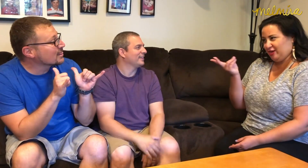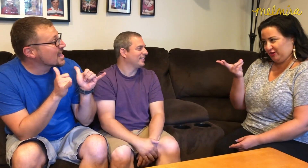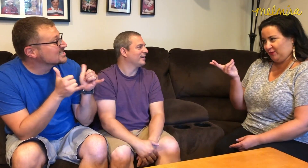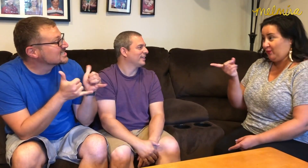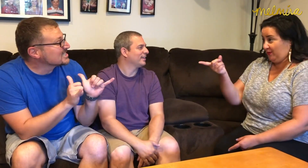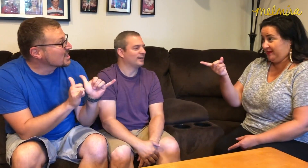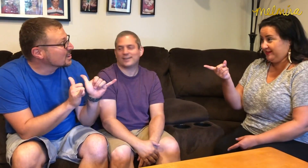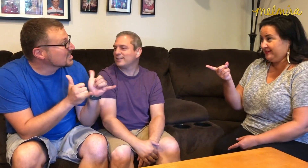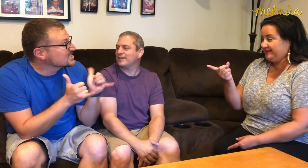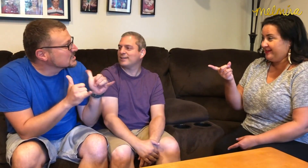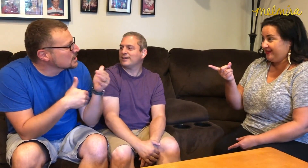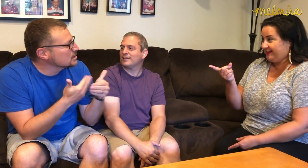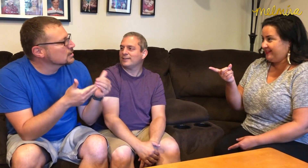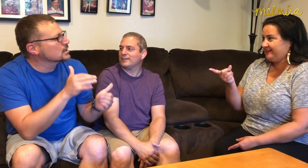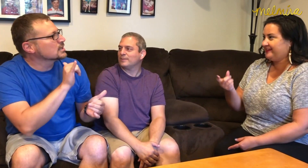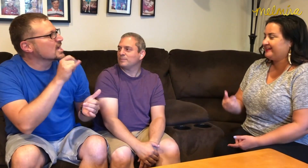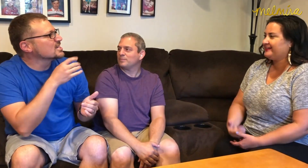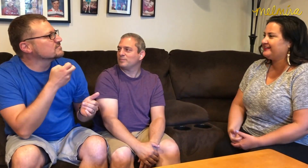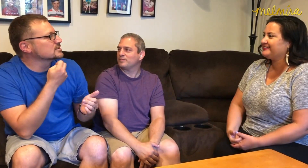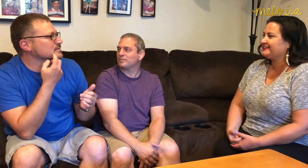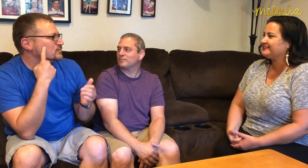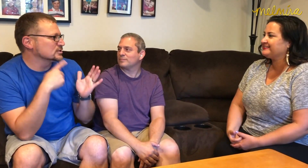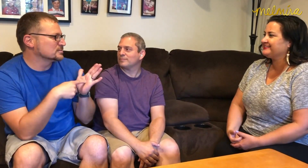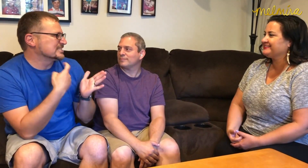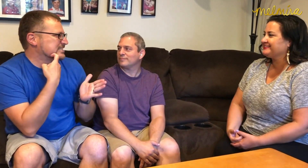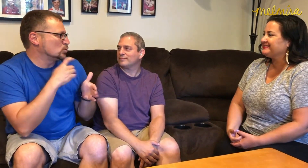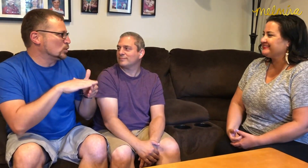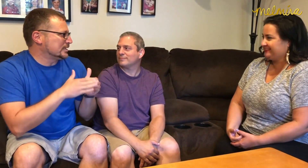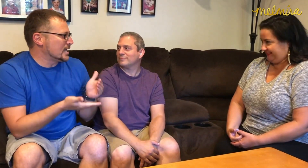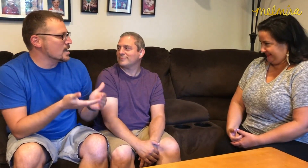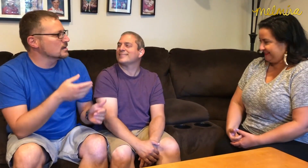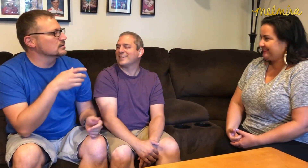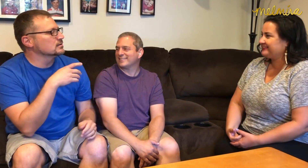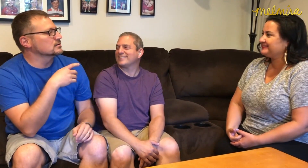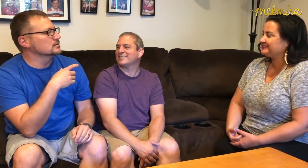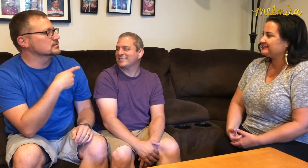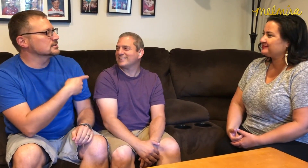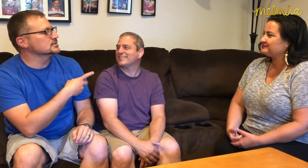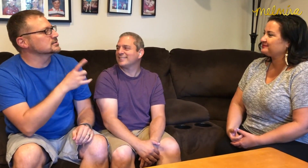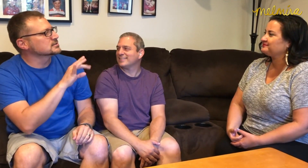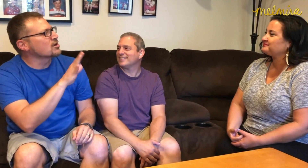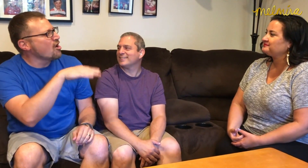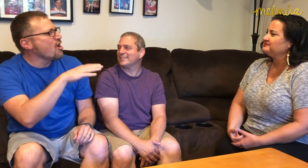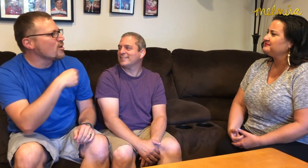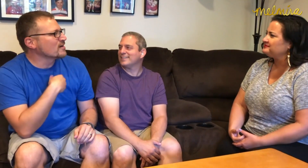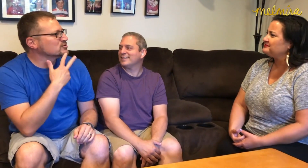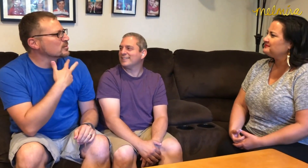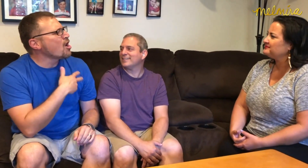But still! Even like, for example, last weekend he told some people that we have a triplet.